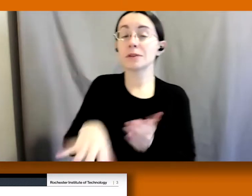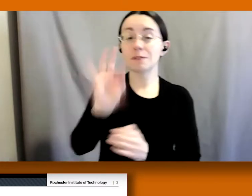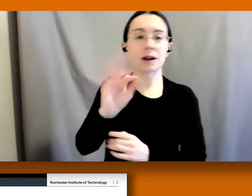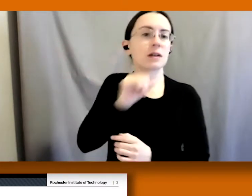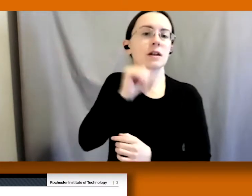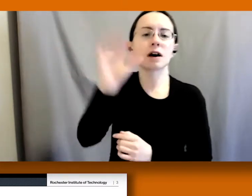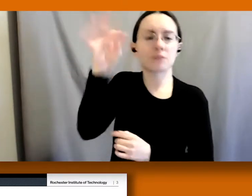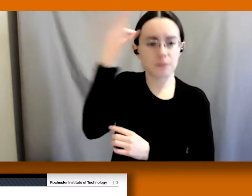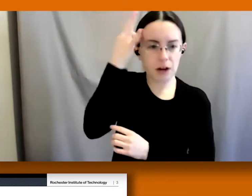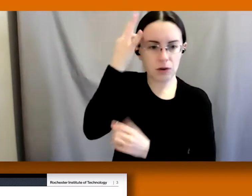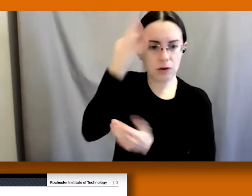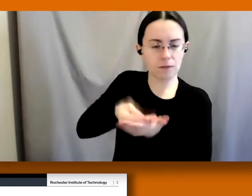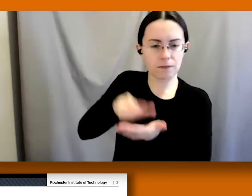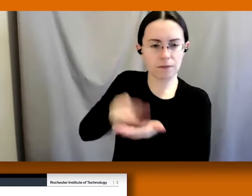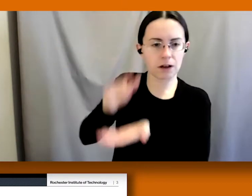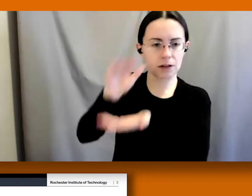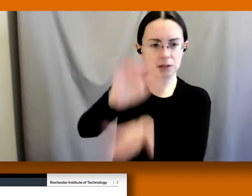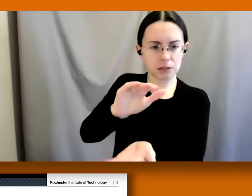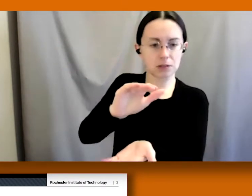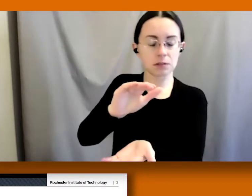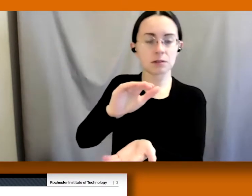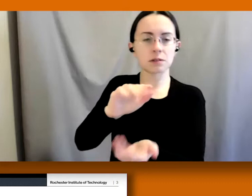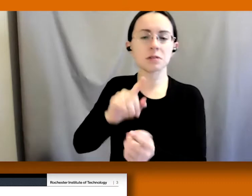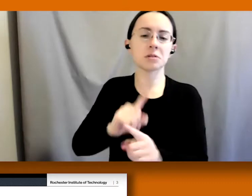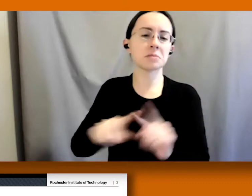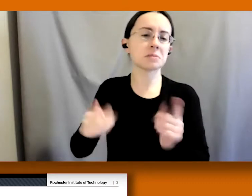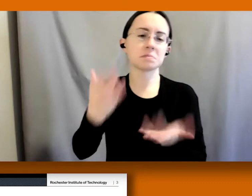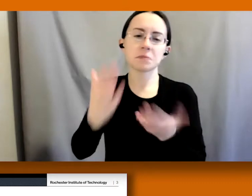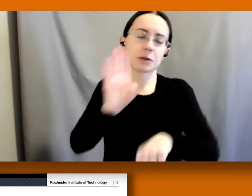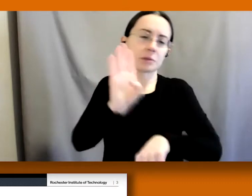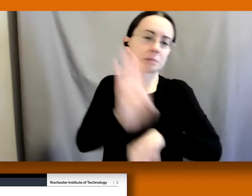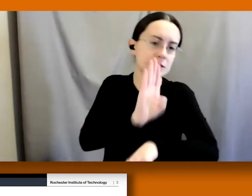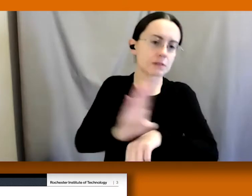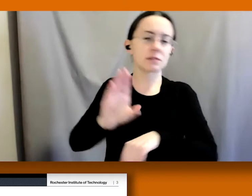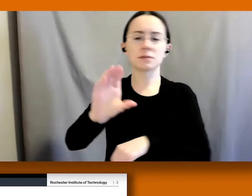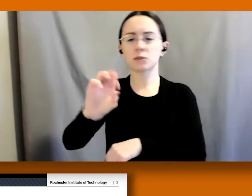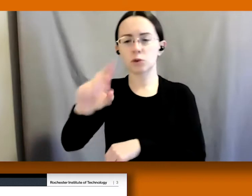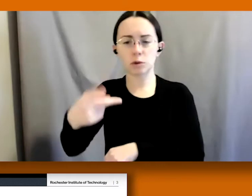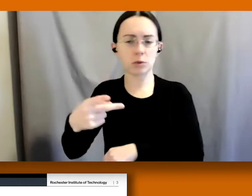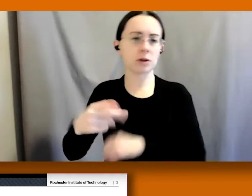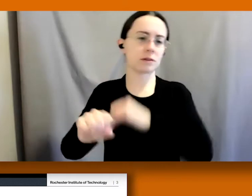It might just be a corporate or a foundation